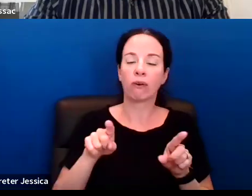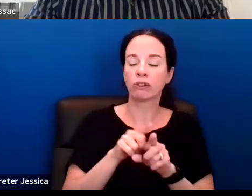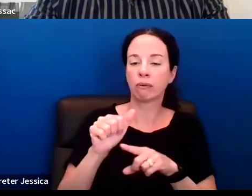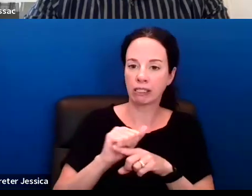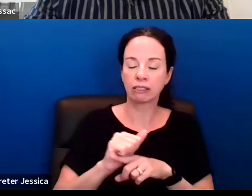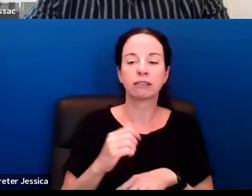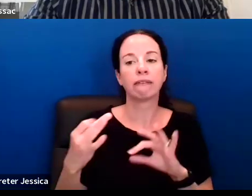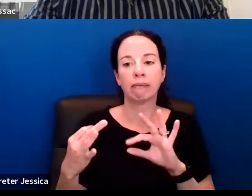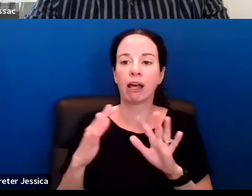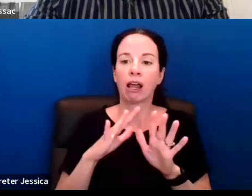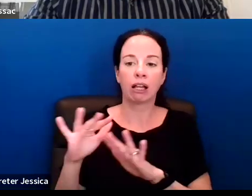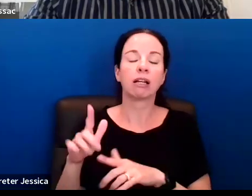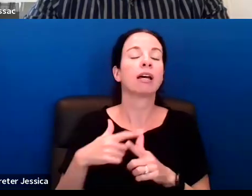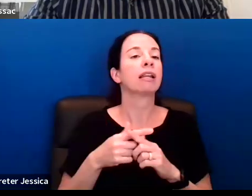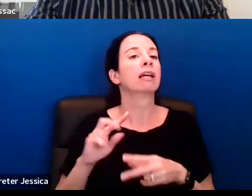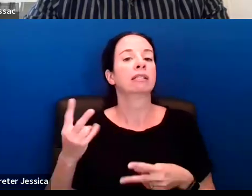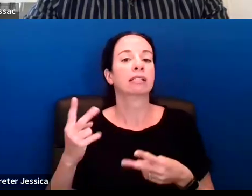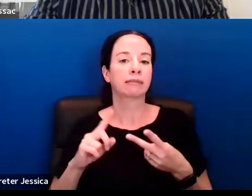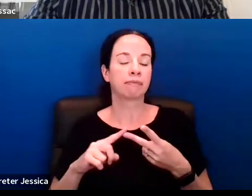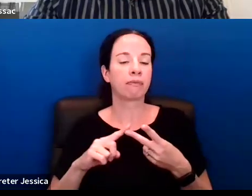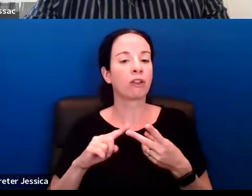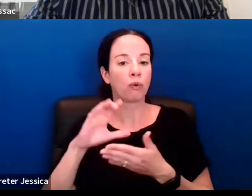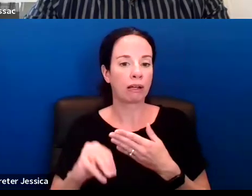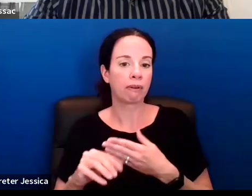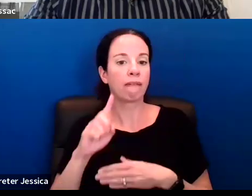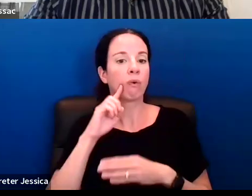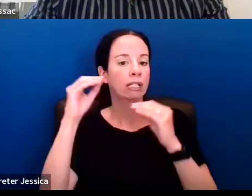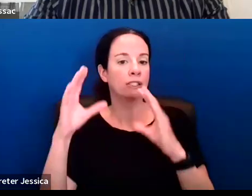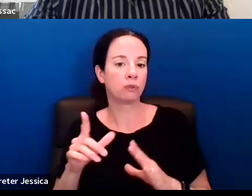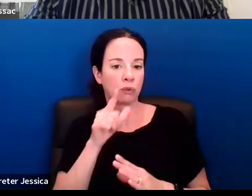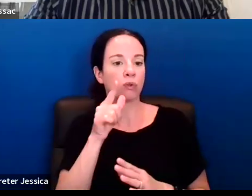feedback. And then the second type is a curriculum for instructors who are working with individuals